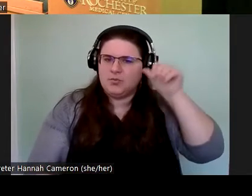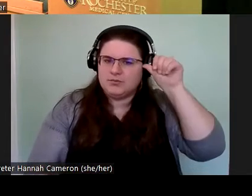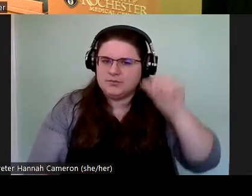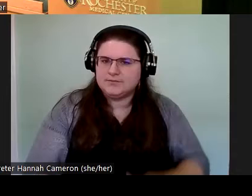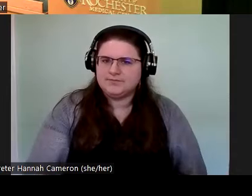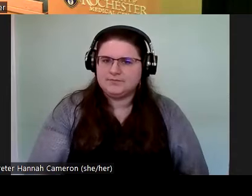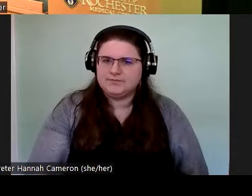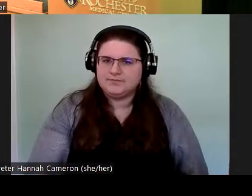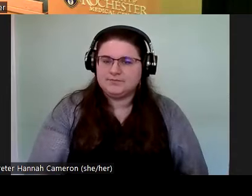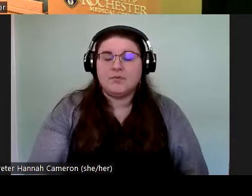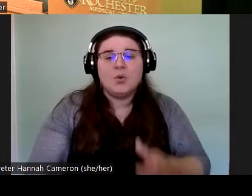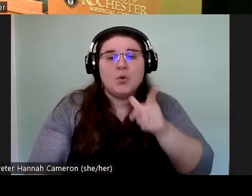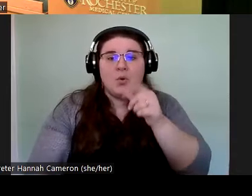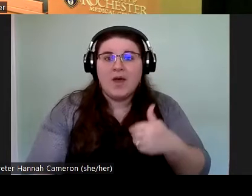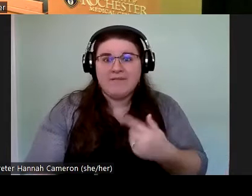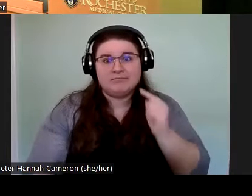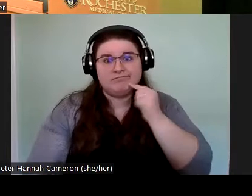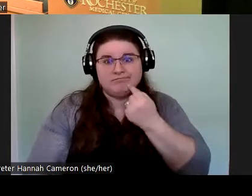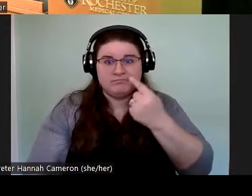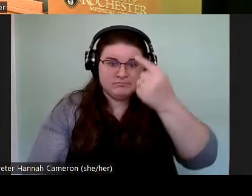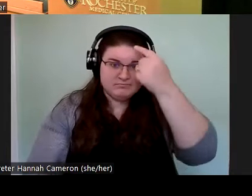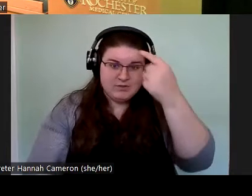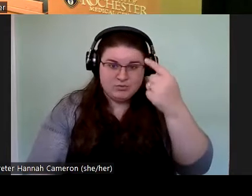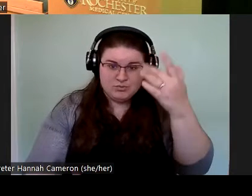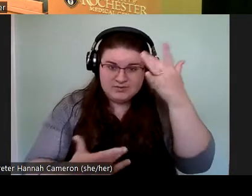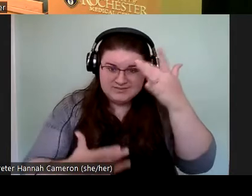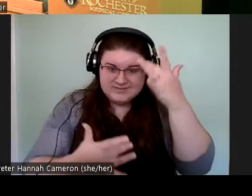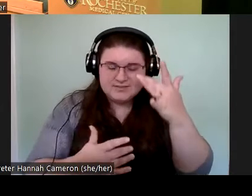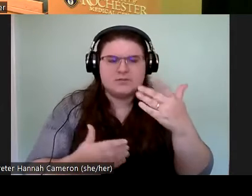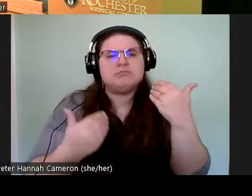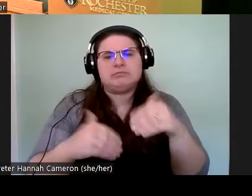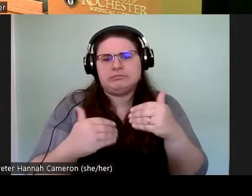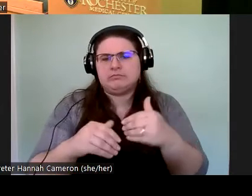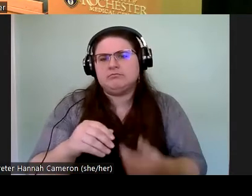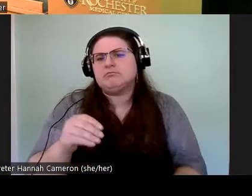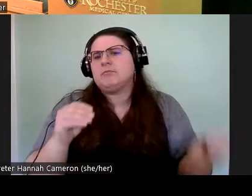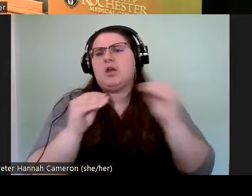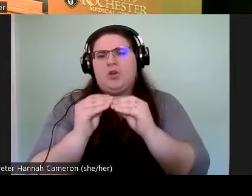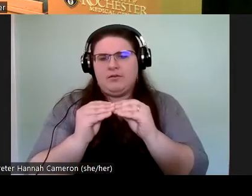even going to be more um and so you know again if you have a serious mental illness you're already